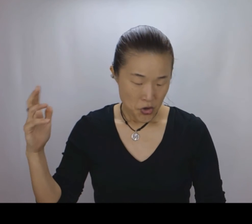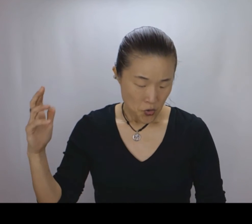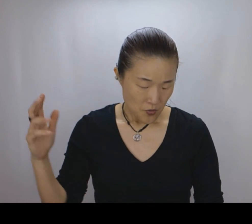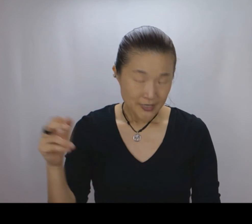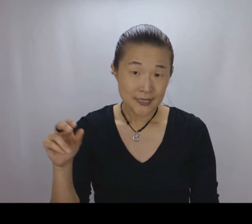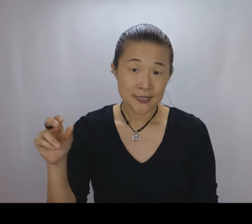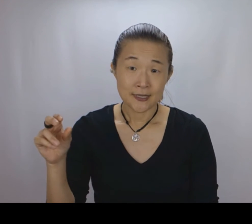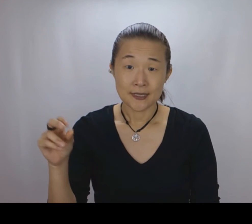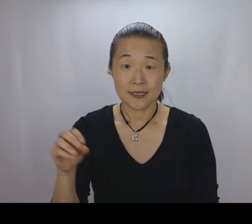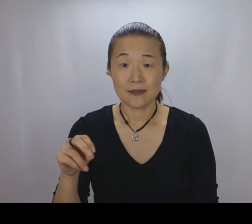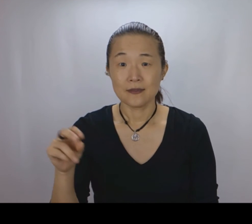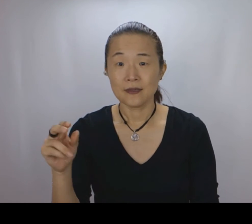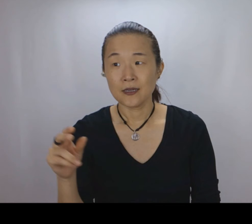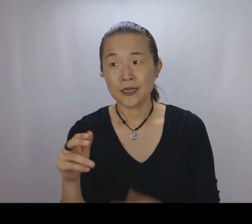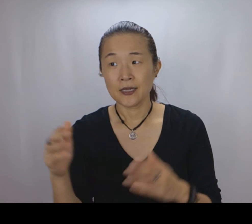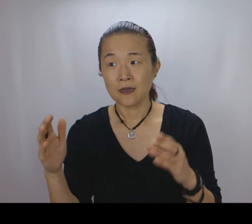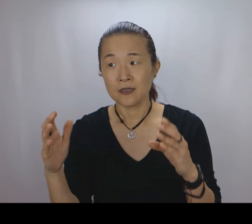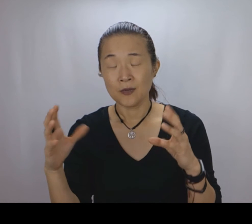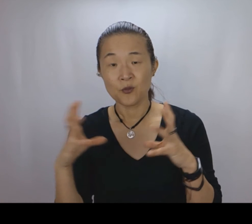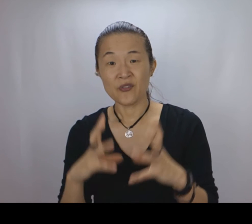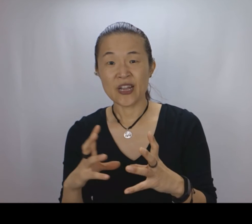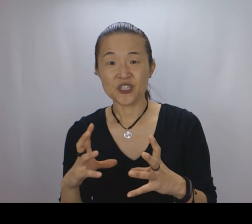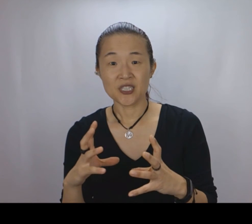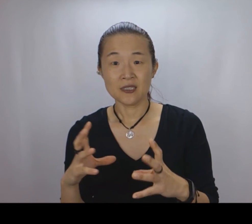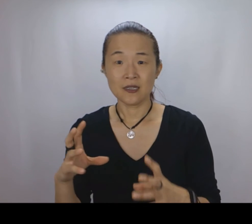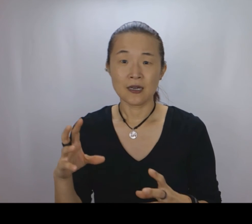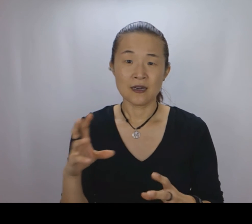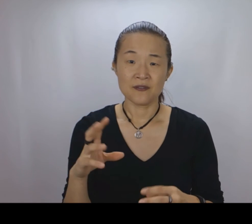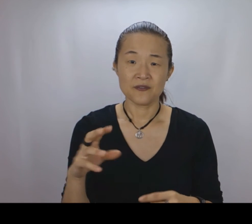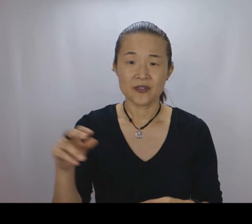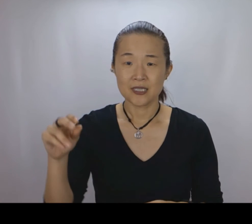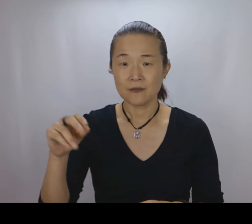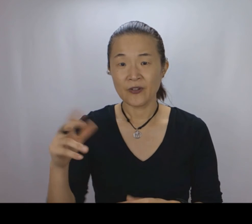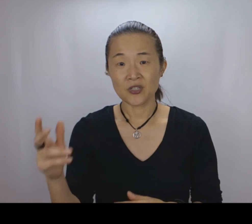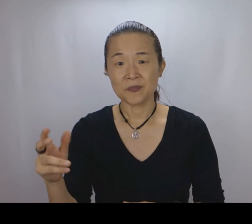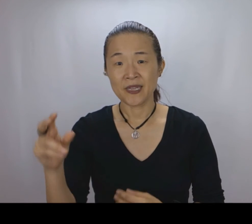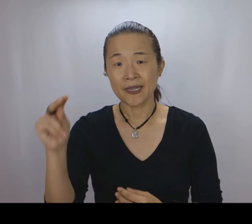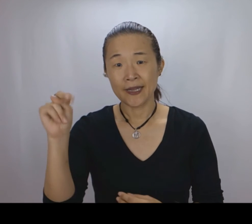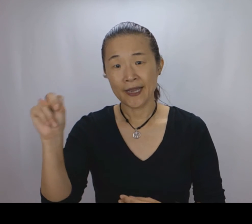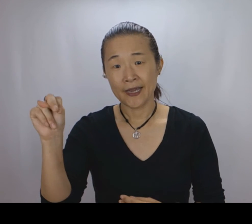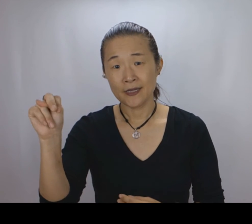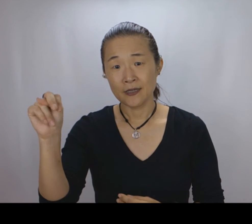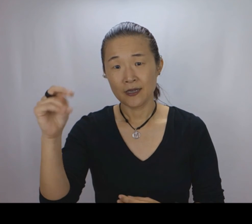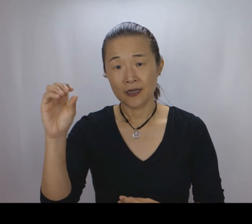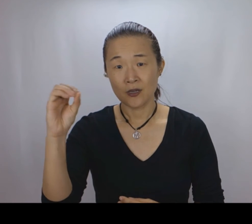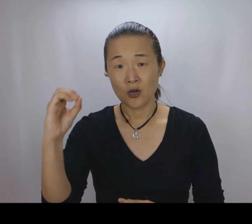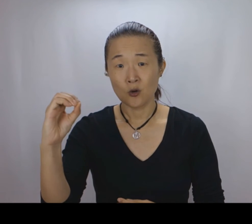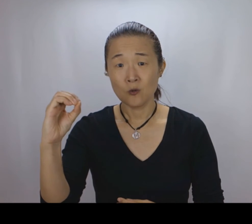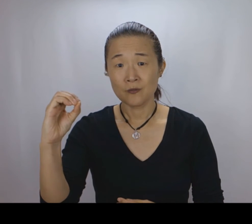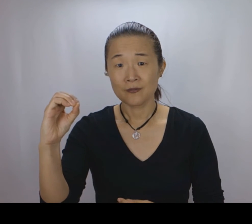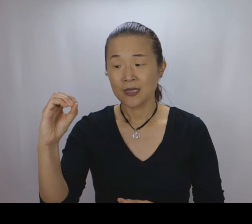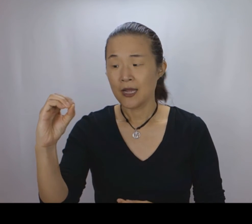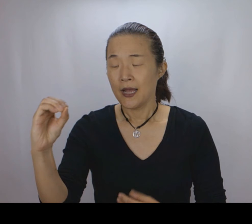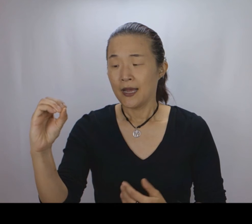No is an abbreviation of fingerspelling "N" and "O,"